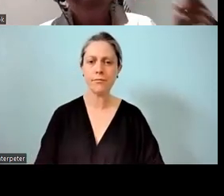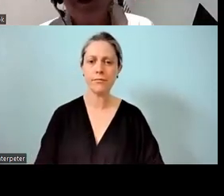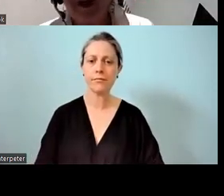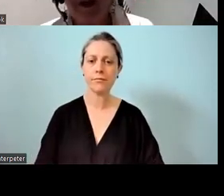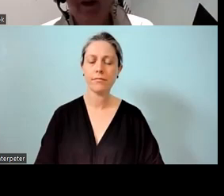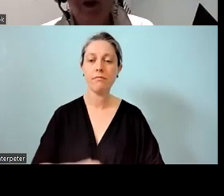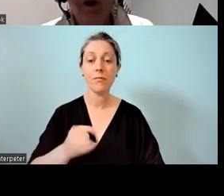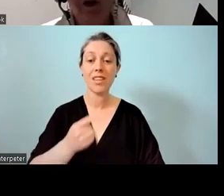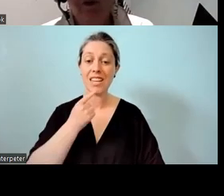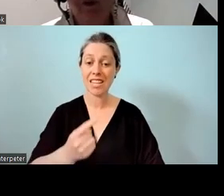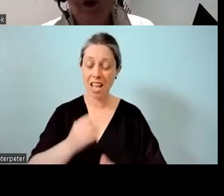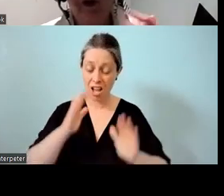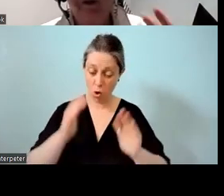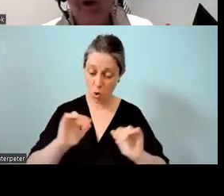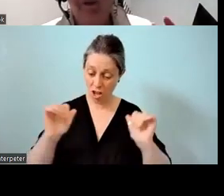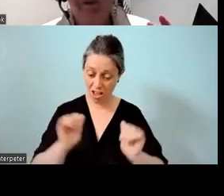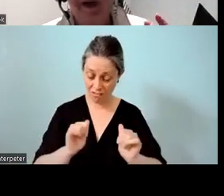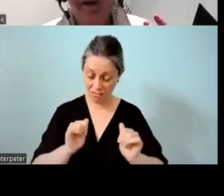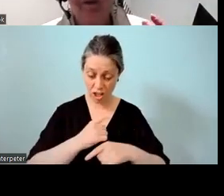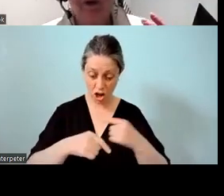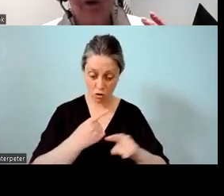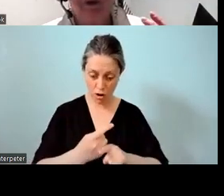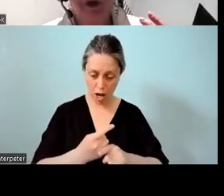that's been taken on working on the Common Practise Model